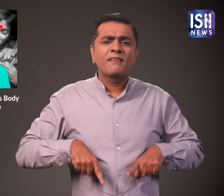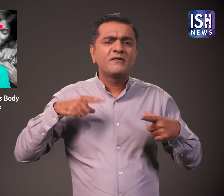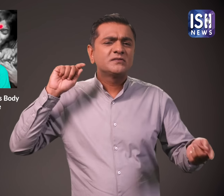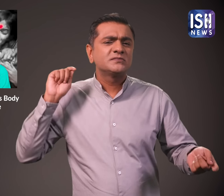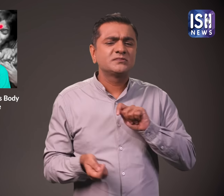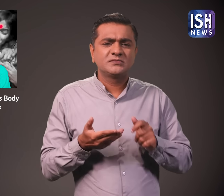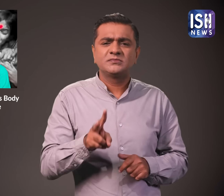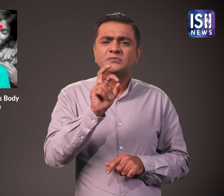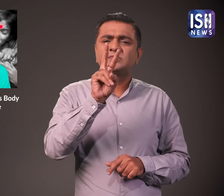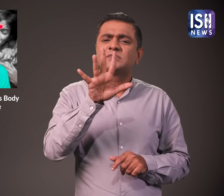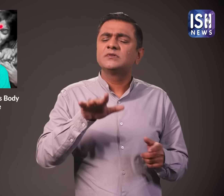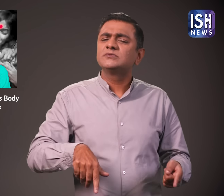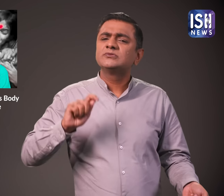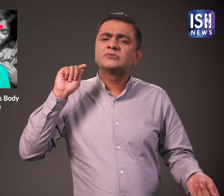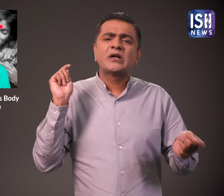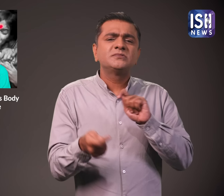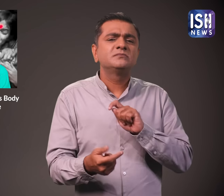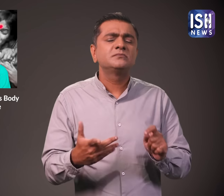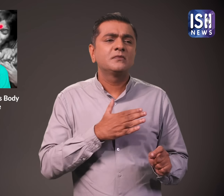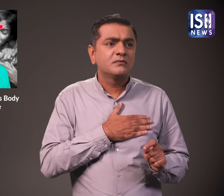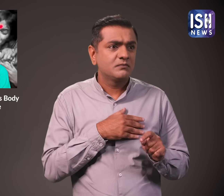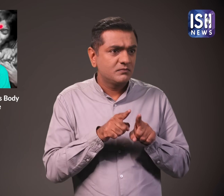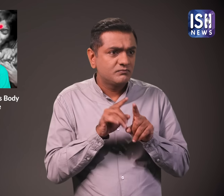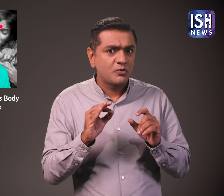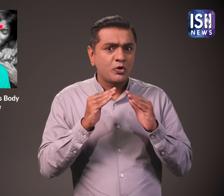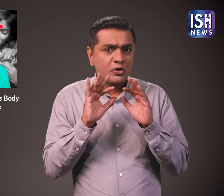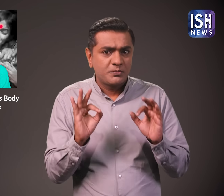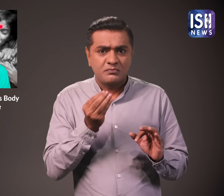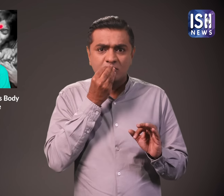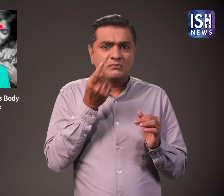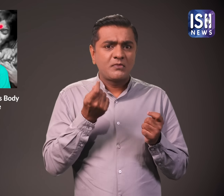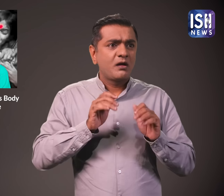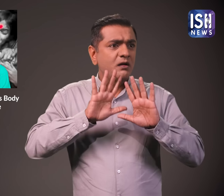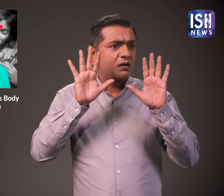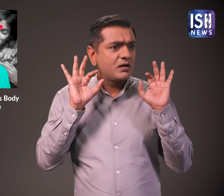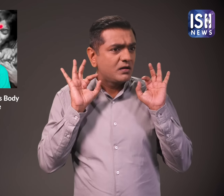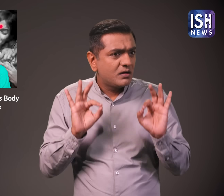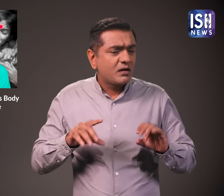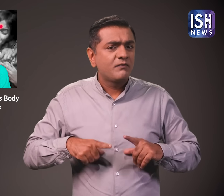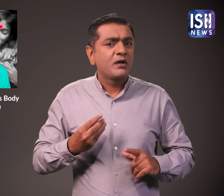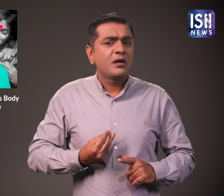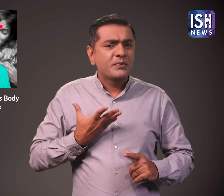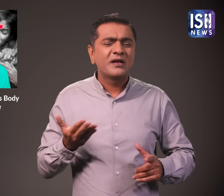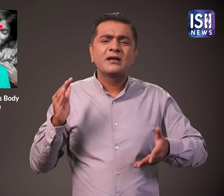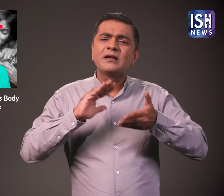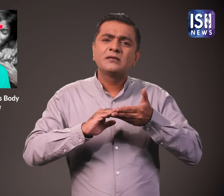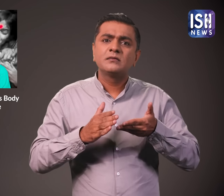Now we are in 2025, and society has changed a lot. People now look at love, financial stability and a secure future in marriage.